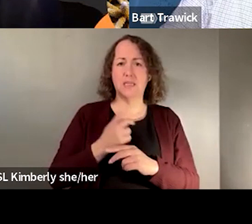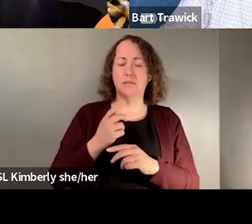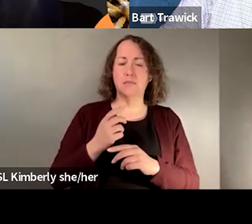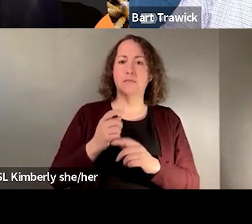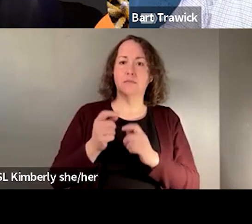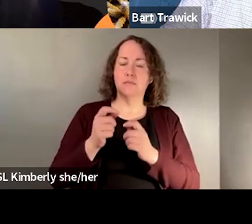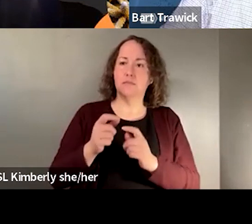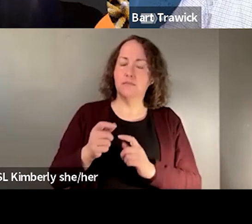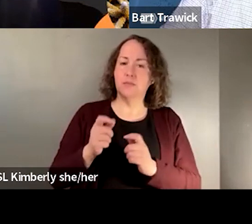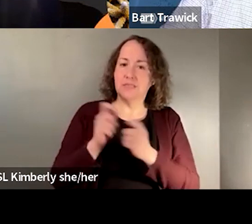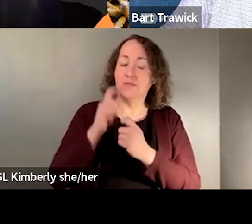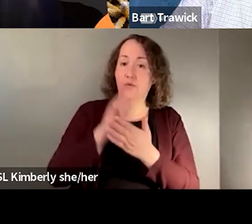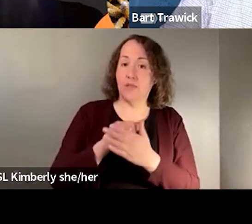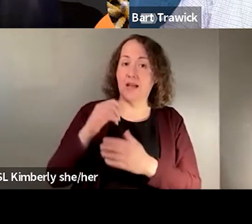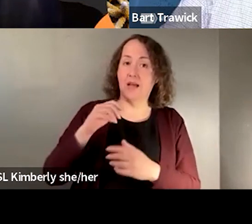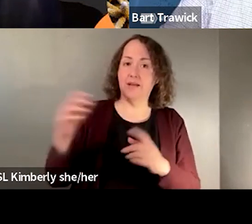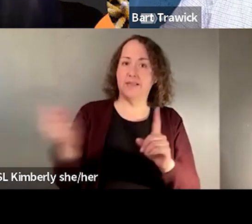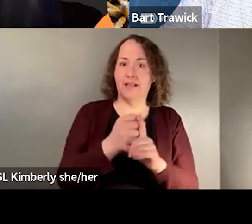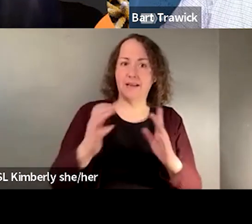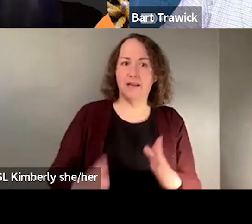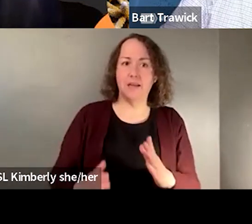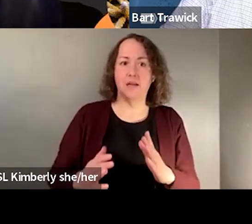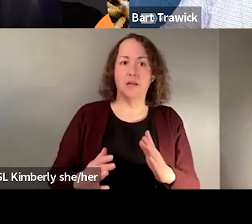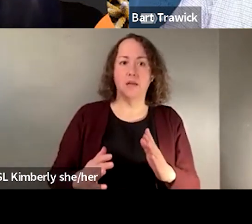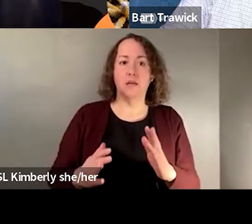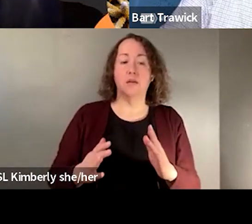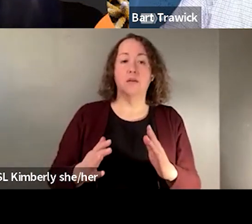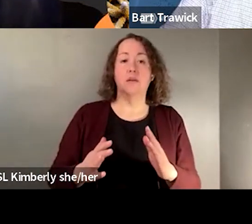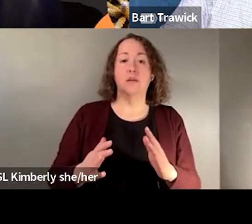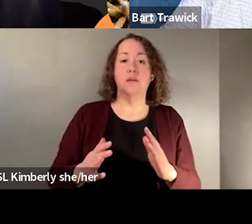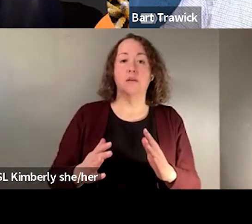Does it have to connect to that -- to that SciENcv account?